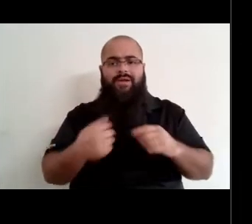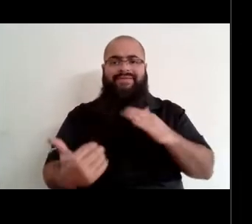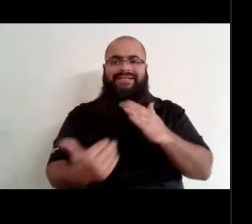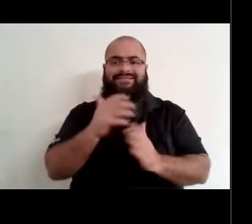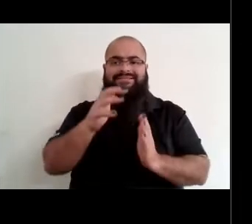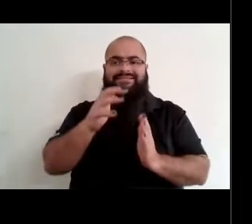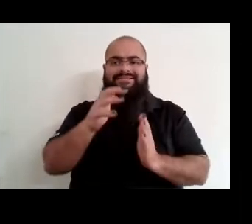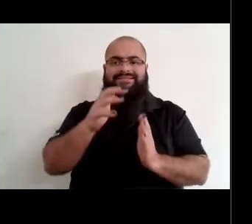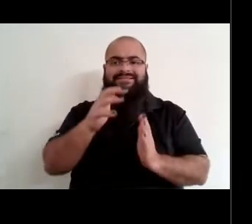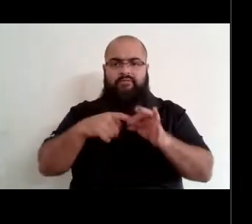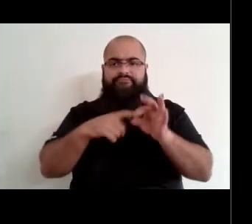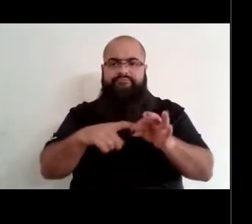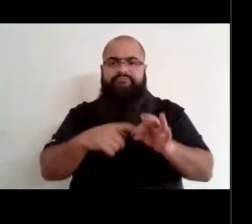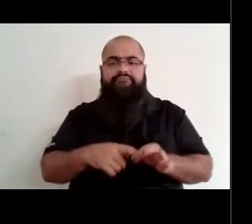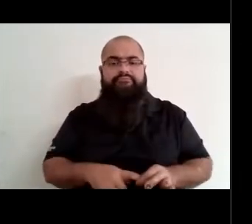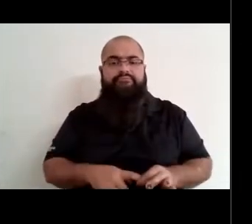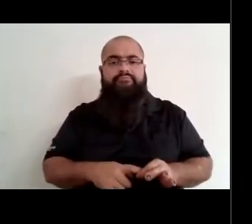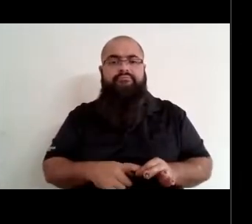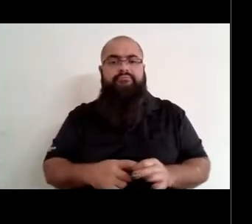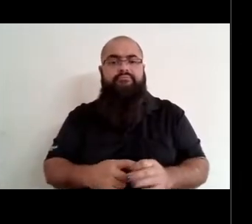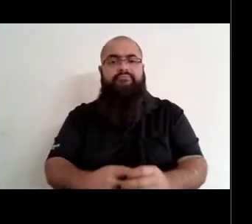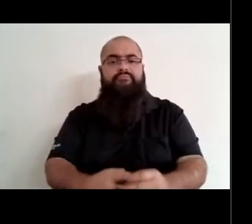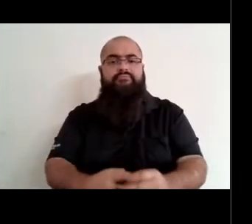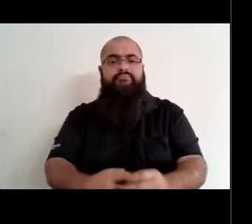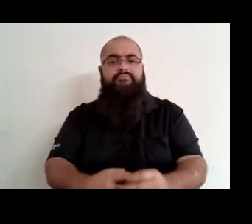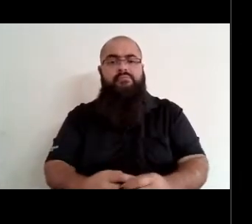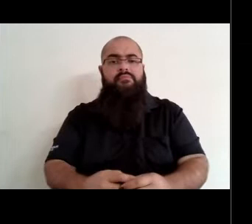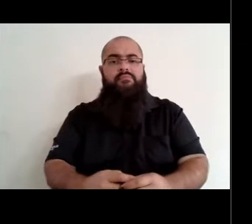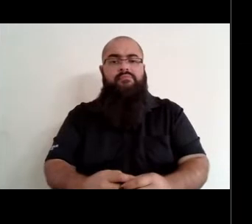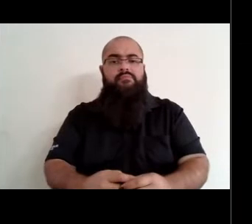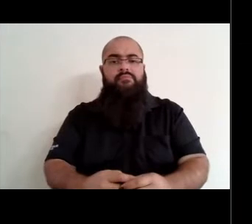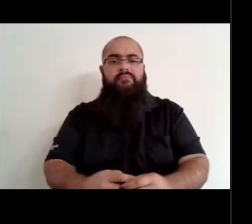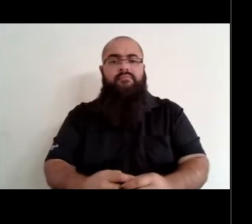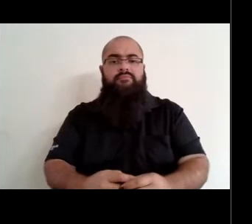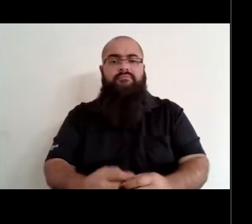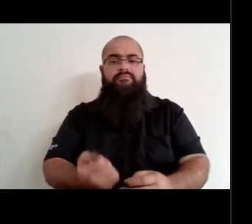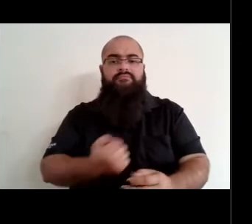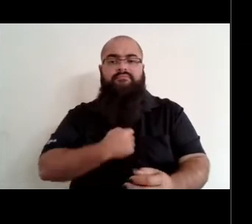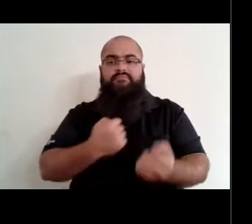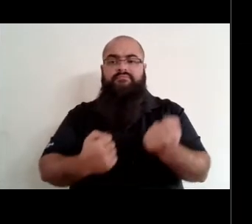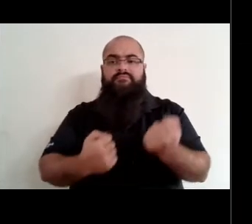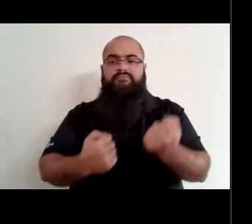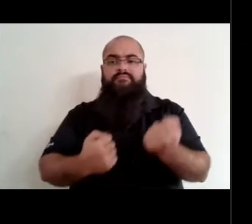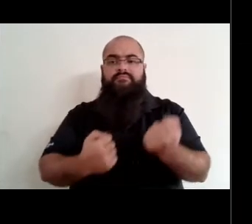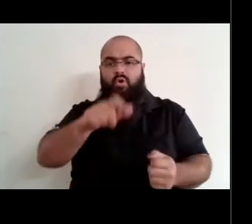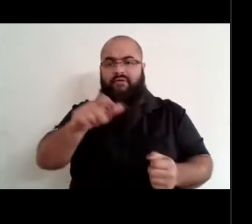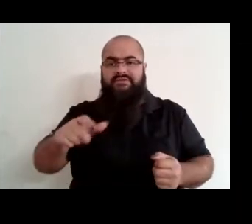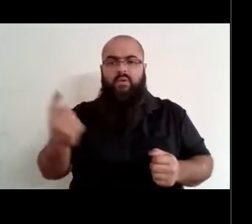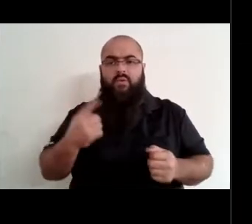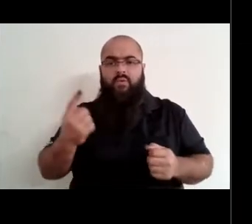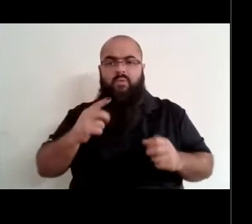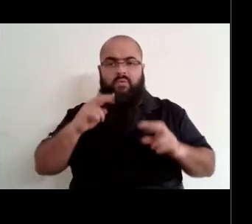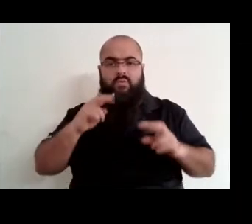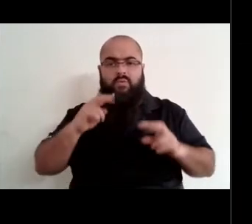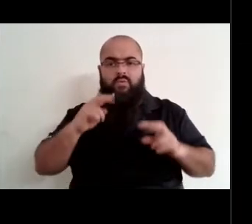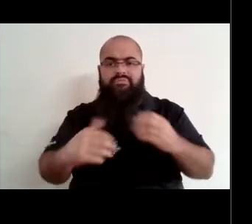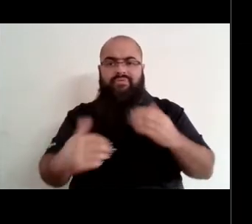I will just speak about mental health support workers. As was said at the start, this is quite new.